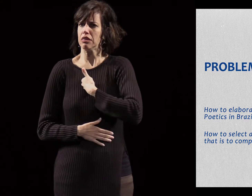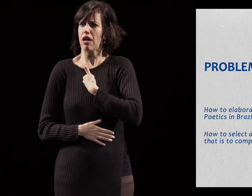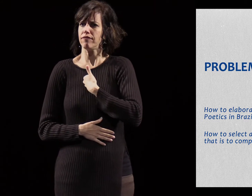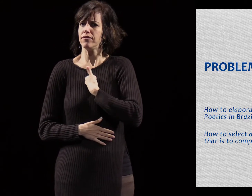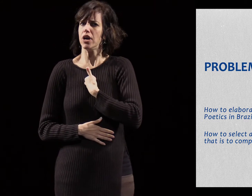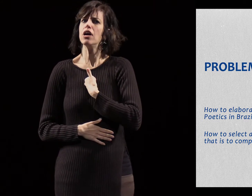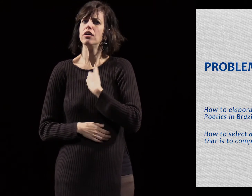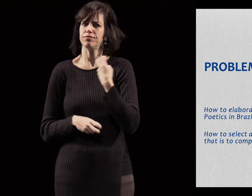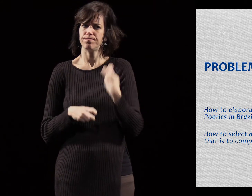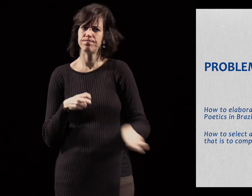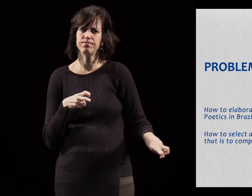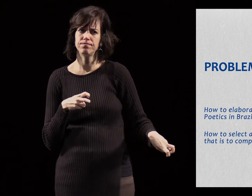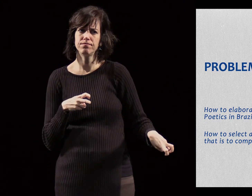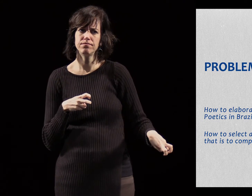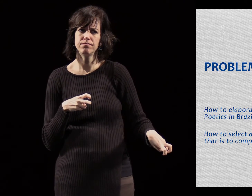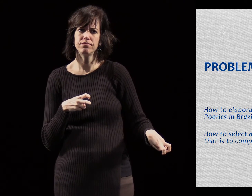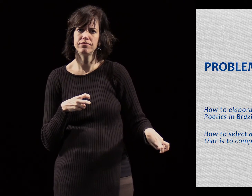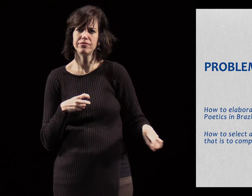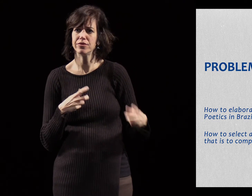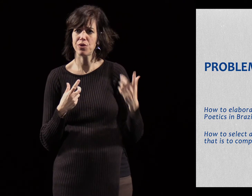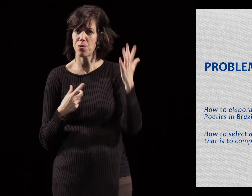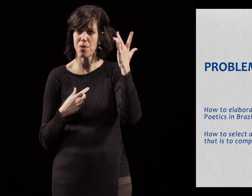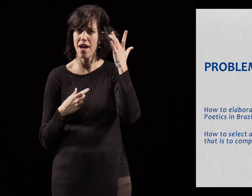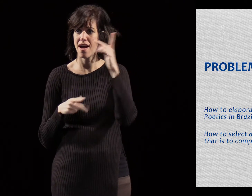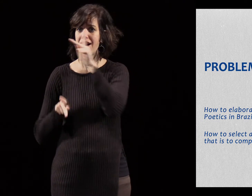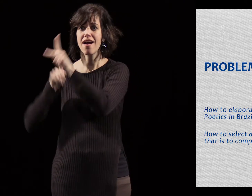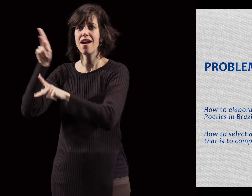Now, applying that analogy to yourself is tough.